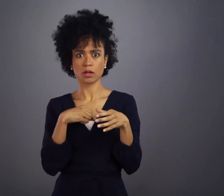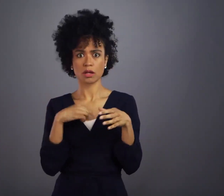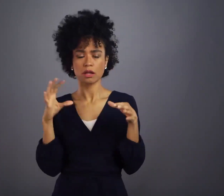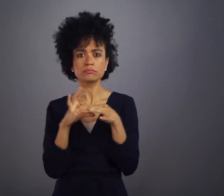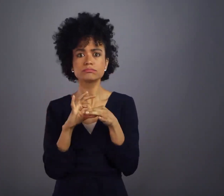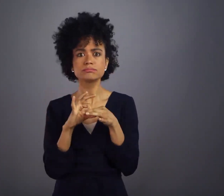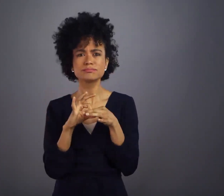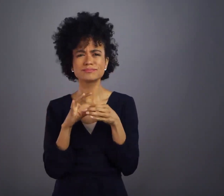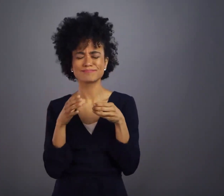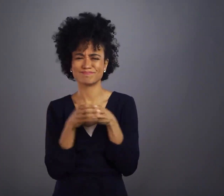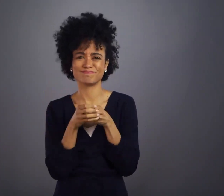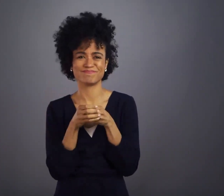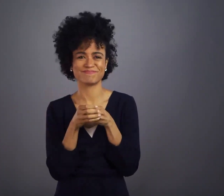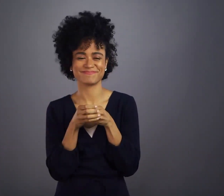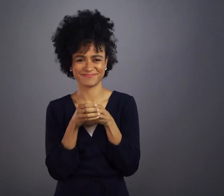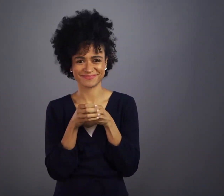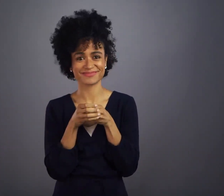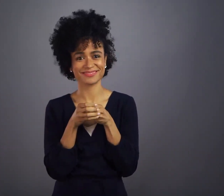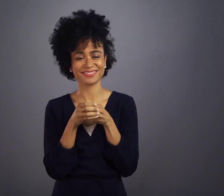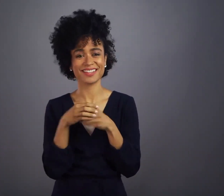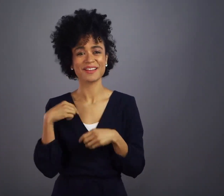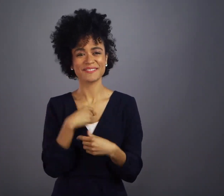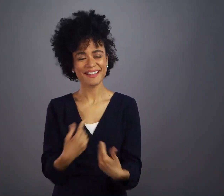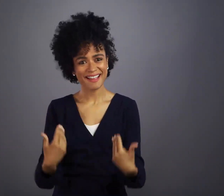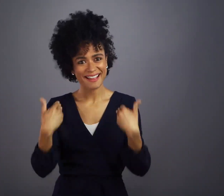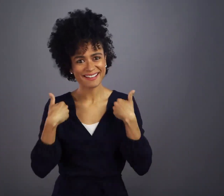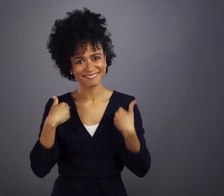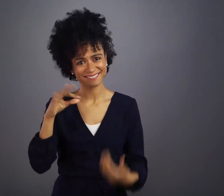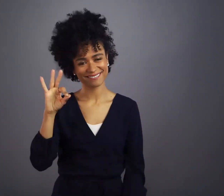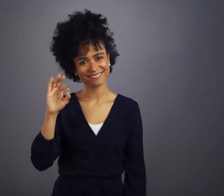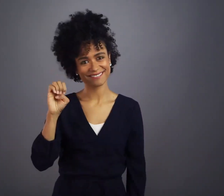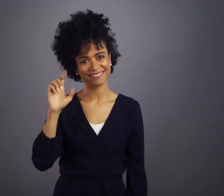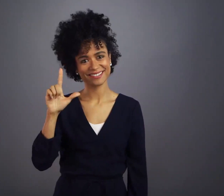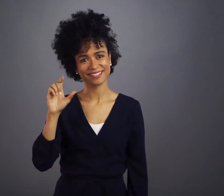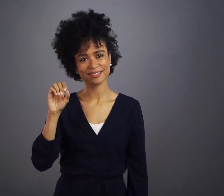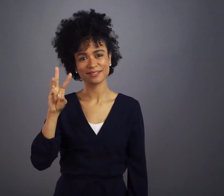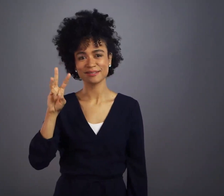But there exists among us a fellowship, a friendliness, and an understanding